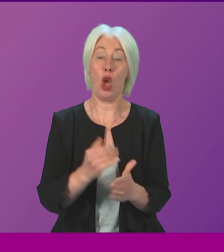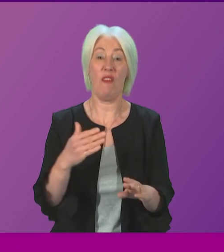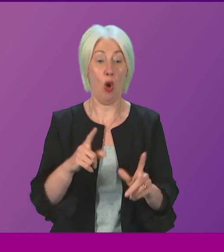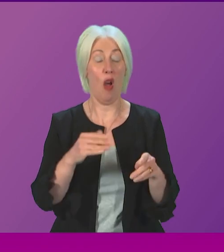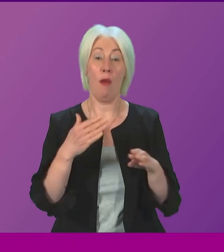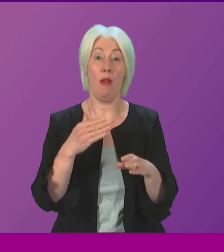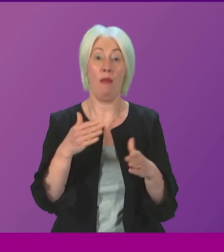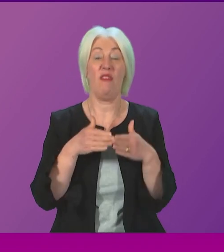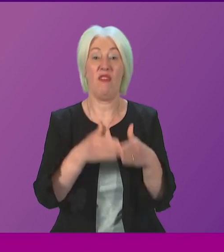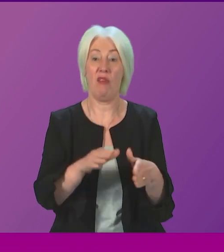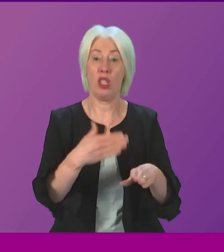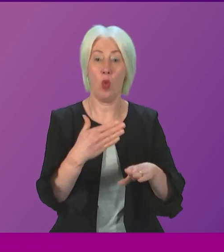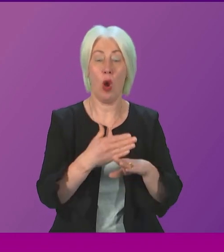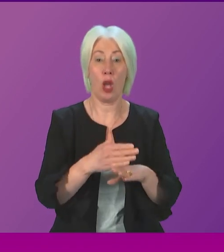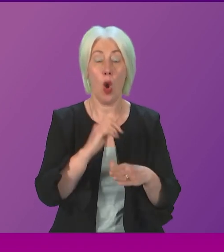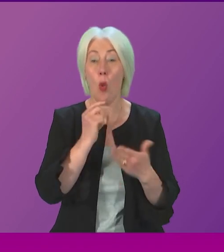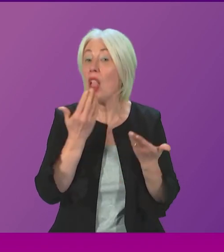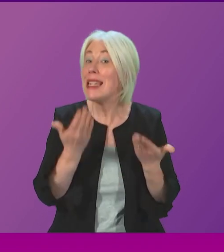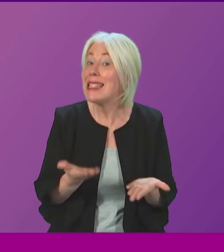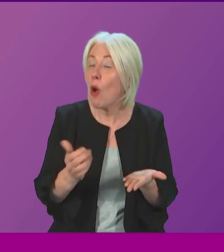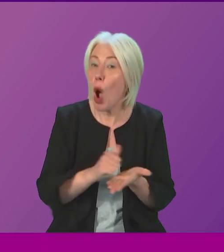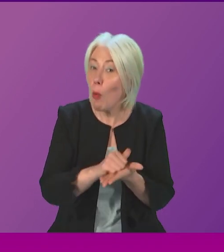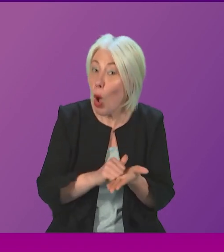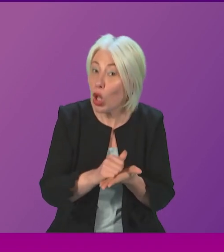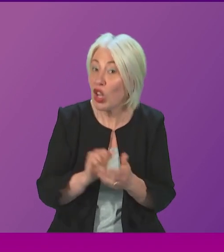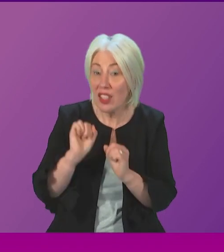Will the First Minister now apologise for his own, and his Government’s, failure to